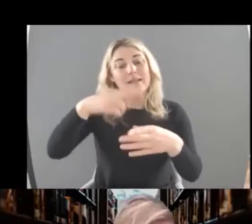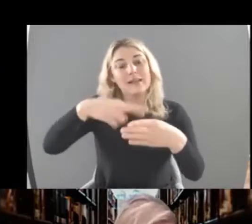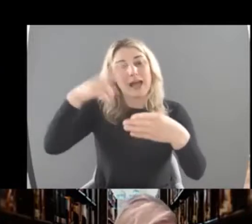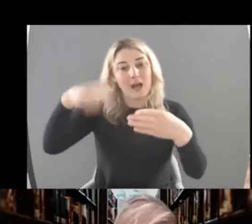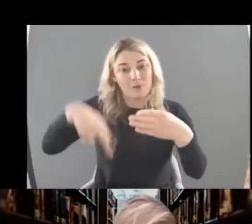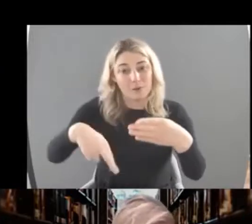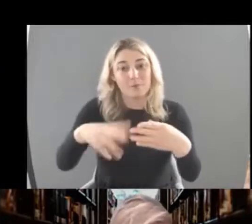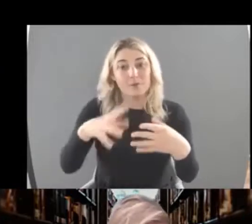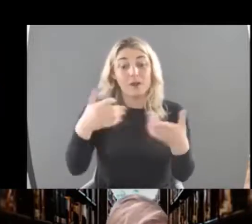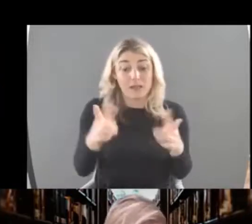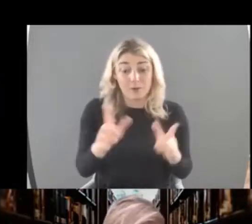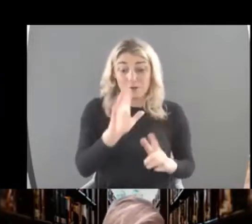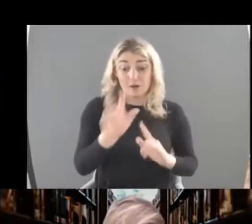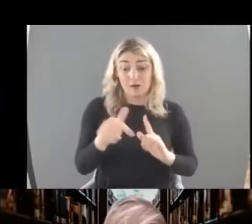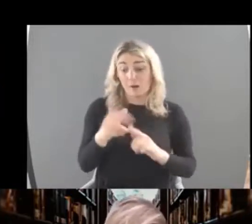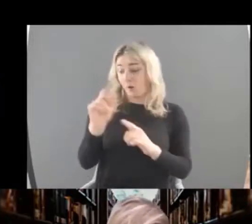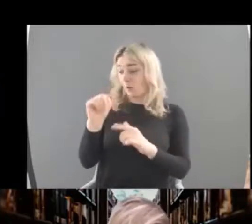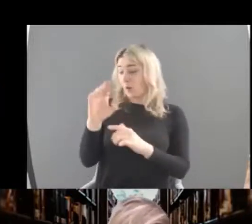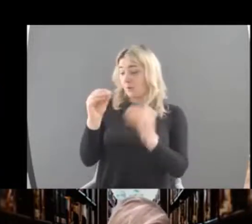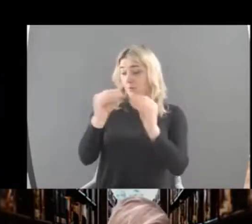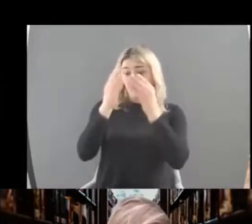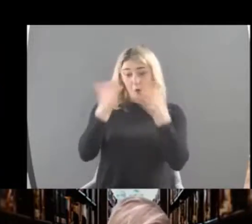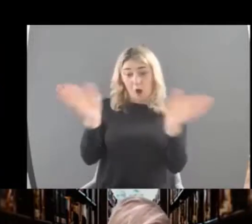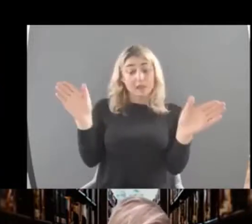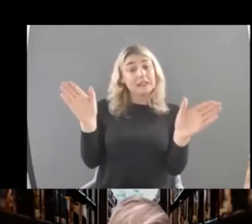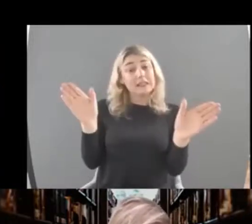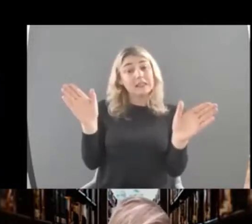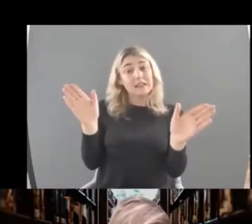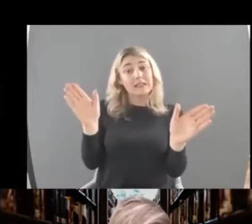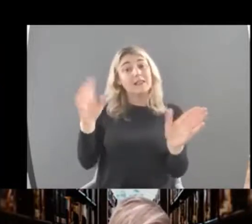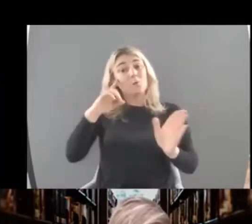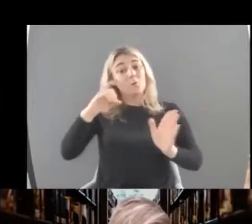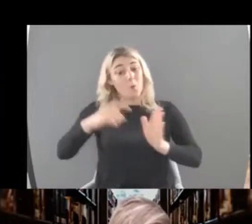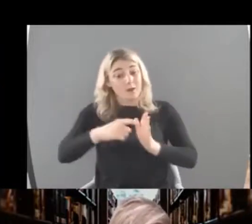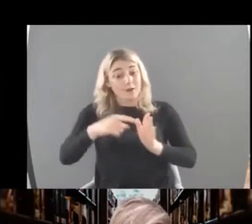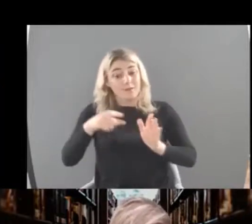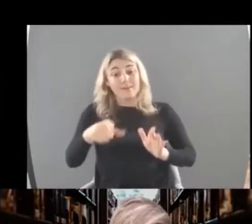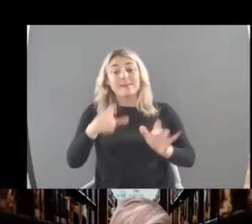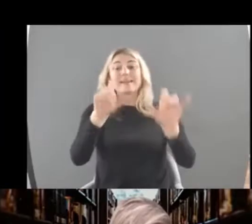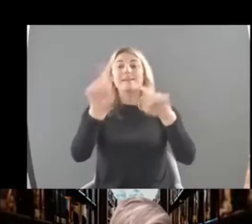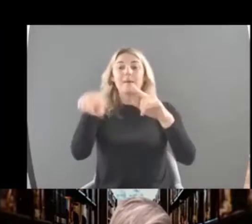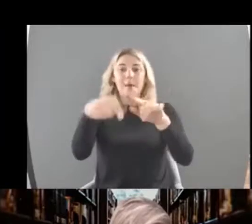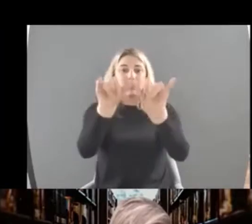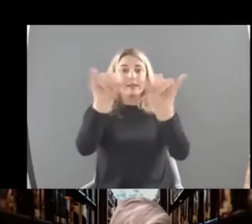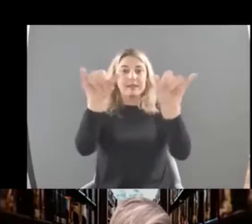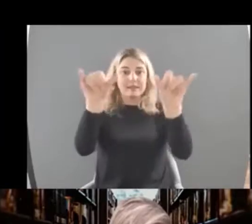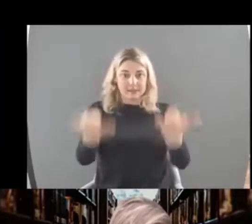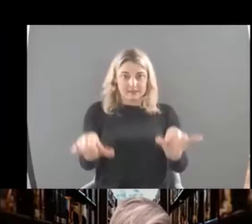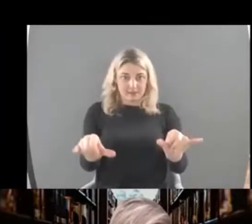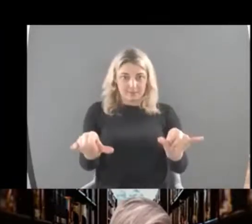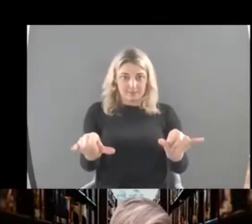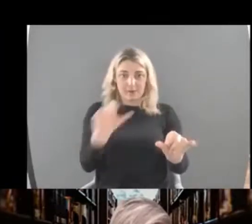race broadly is a recognition that this is, this is about systems that we can look at that have had